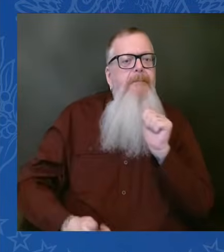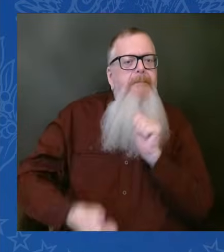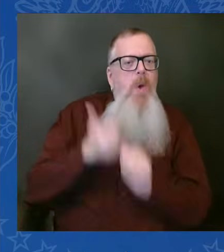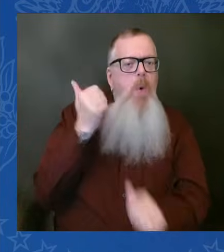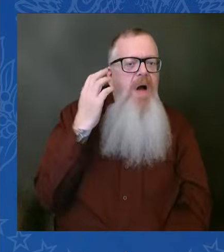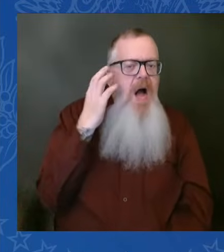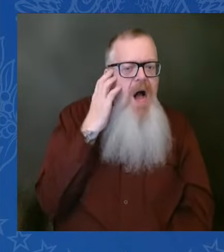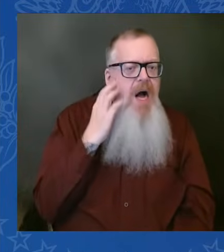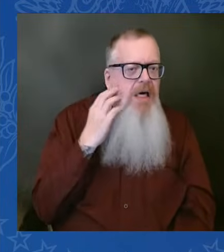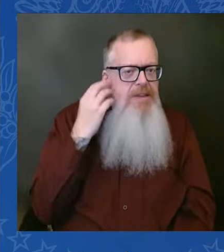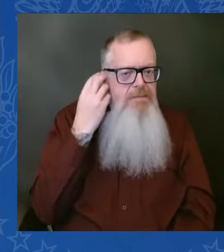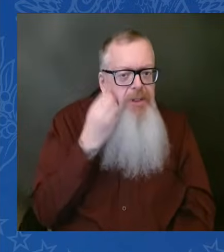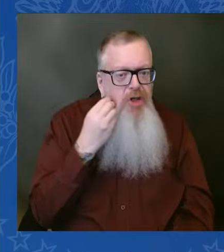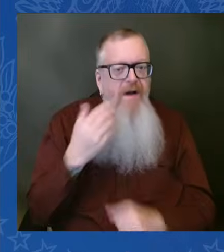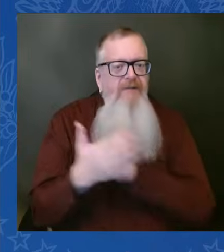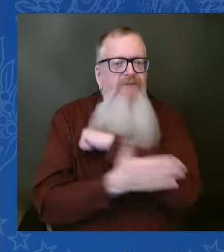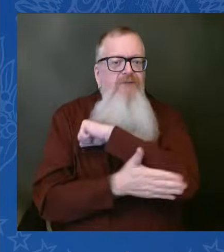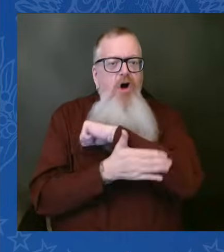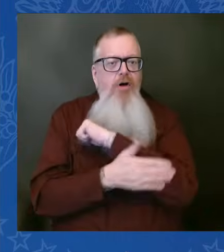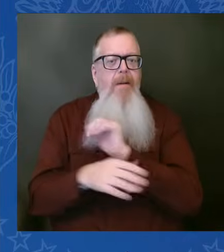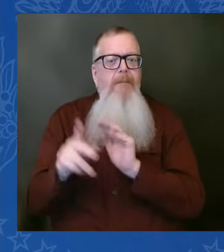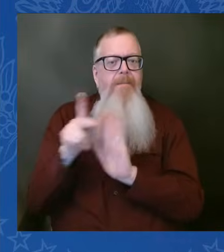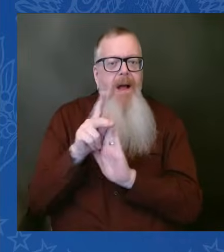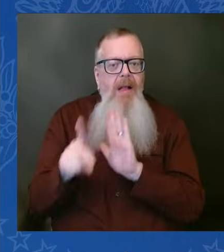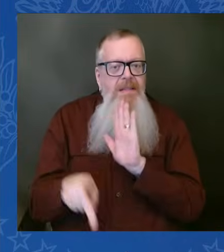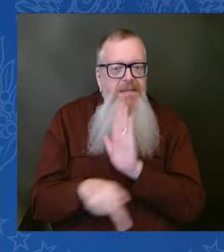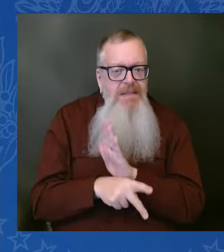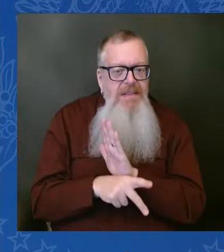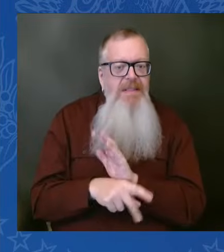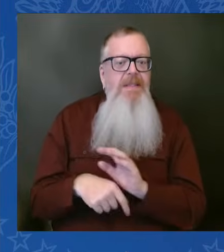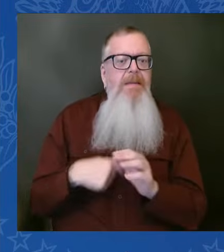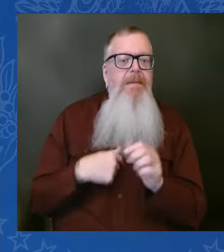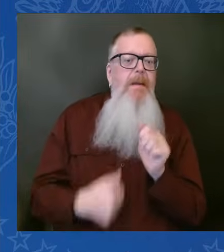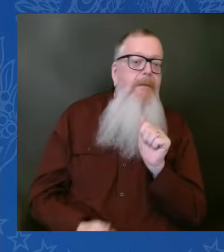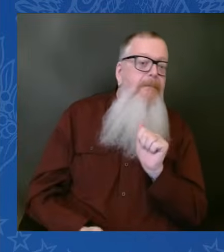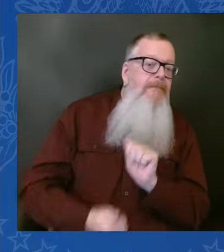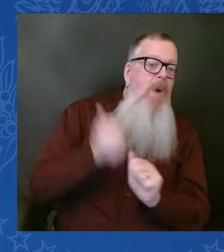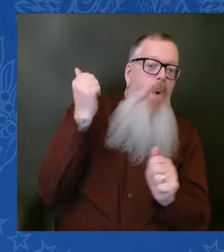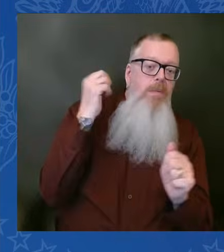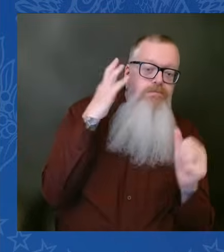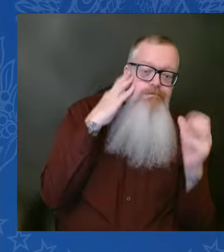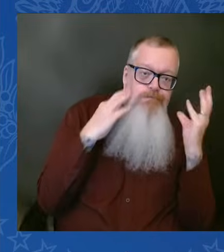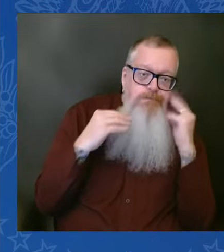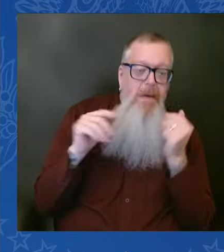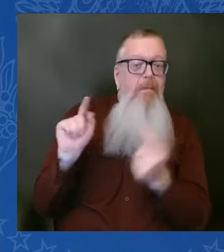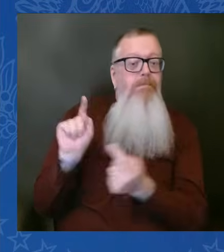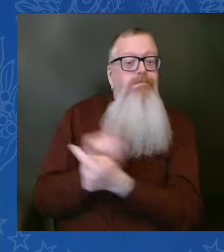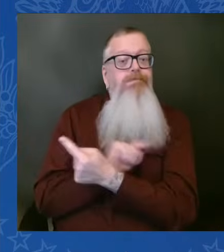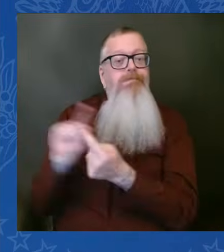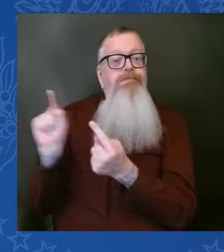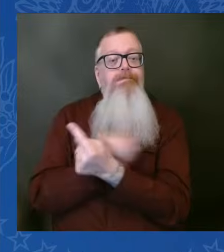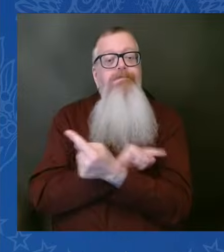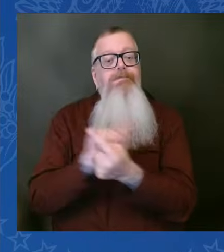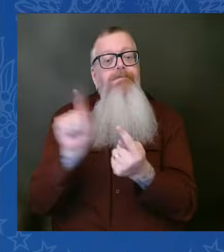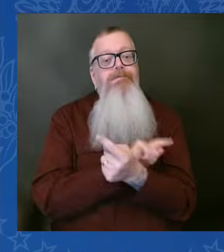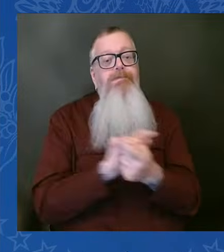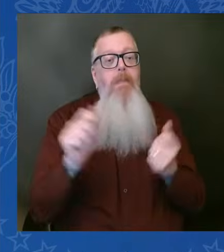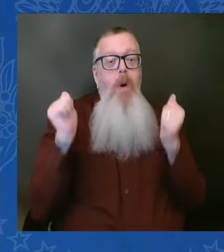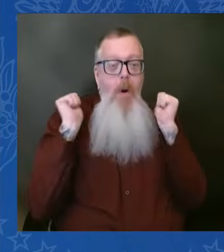I -- anyway, I spent a lot of time. I know all of them. Well, the decisions we make over the next four years